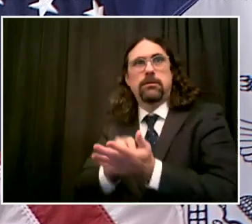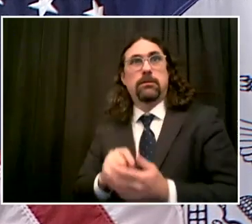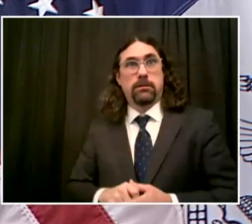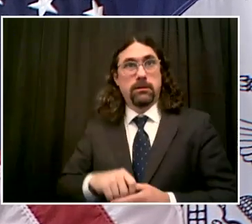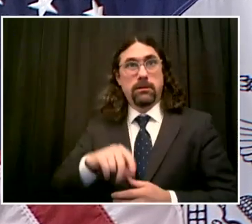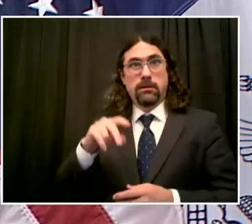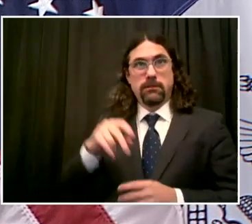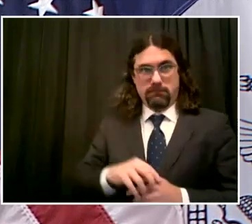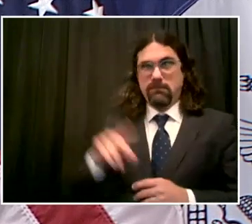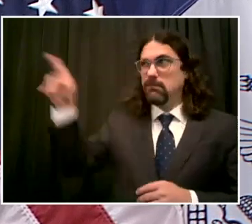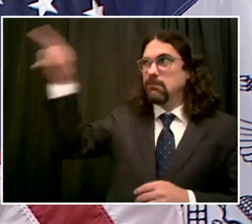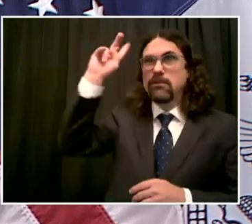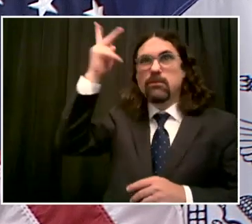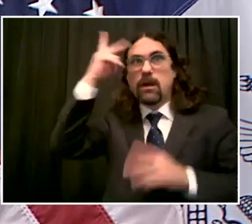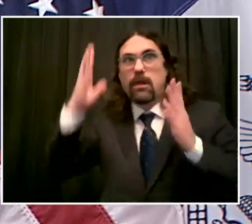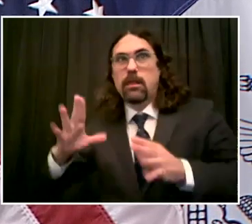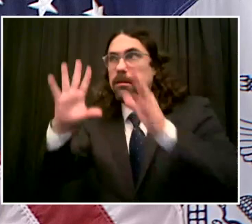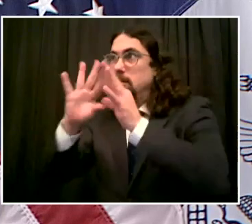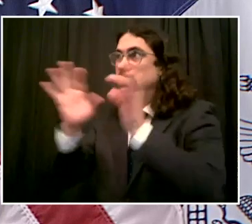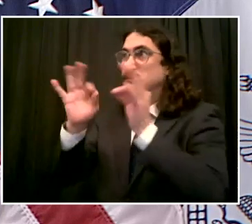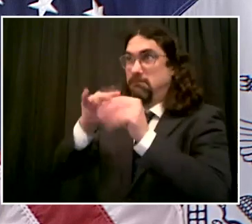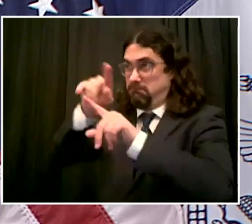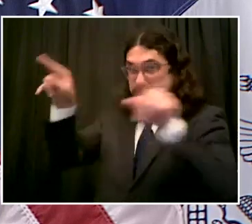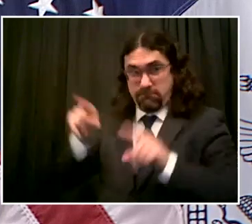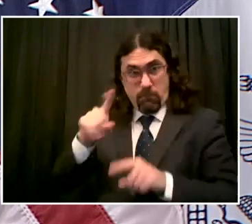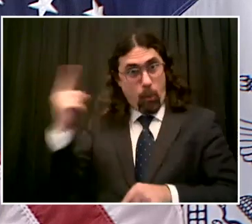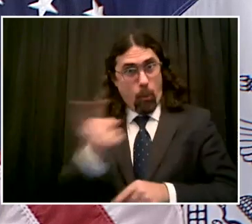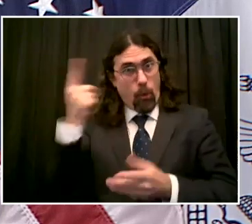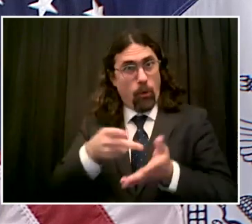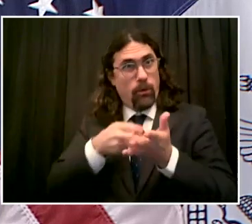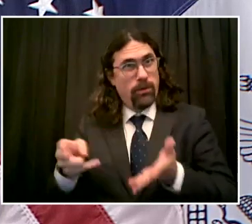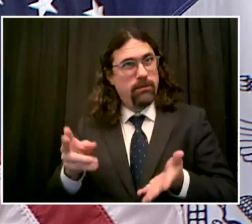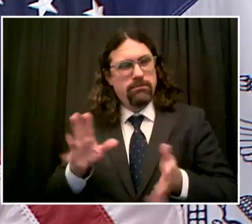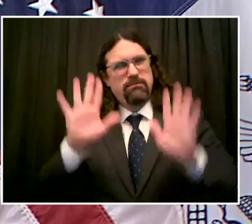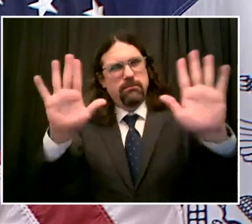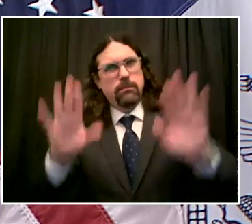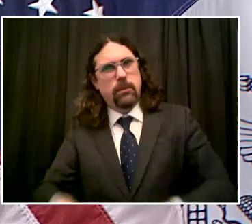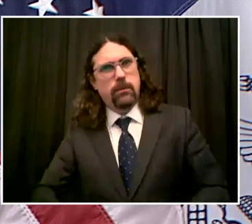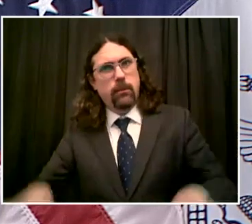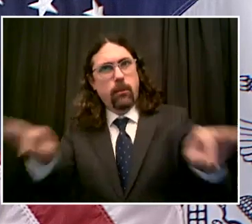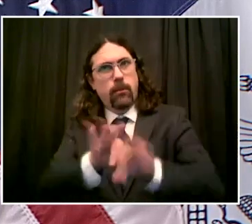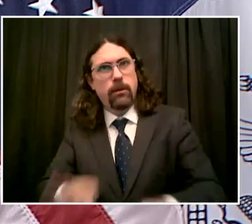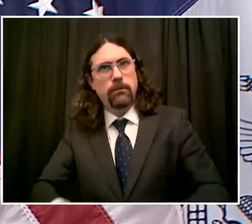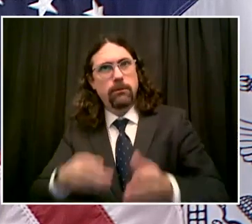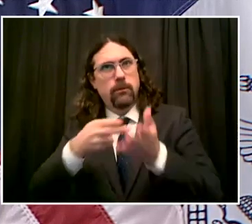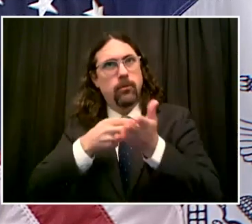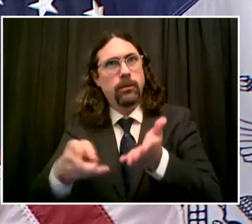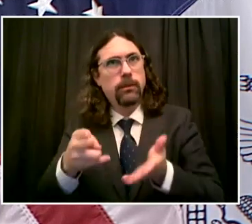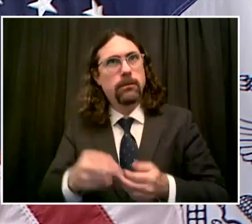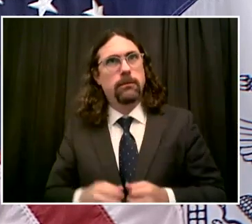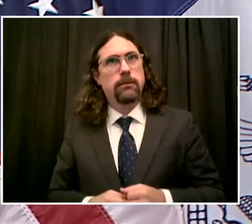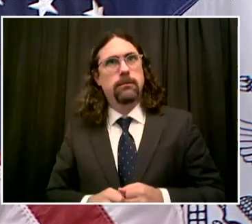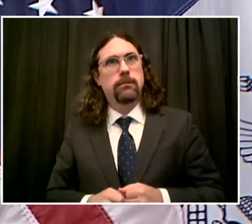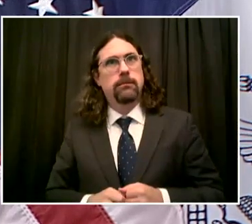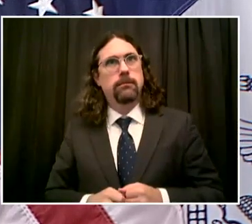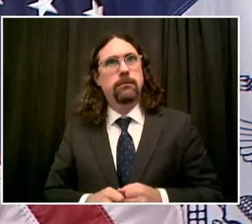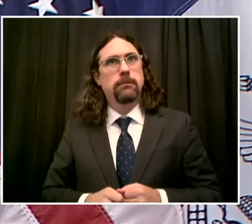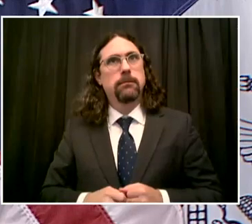TWITTER. IT'S NOT WHAT YOU'LL SNOW THE STATEMENTS OF MANY POLITICIANS. I WANT TO TALK TO YOU BOAUT THE BIGGER PICTURE THT AWE HAVE